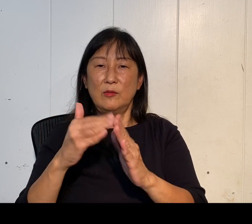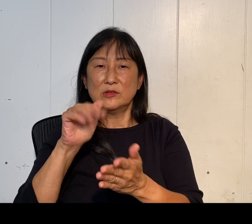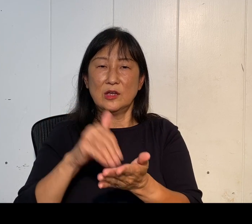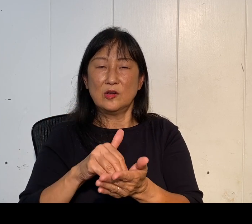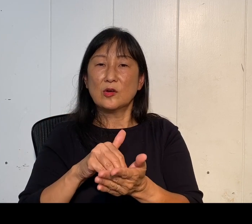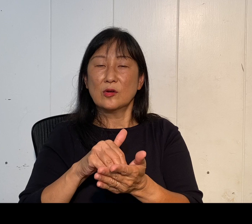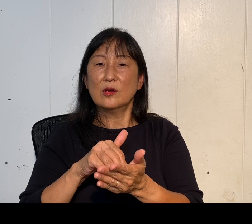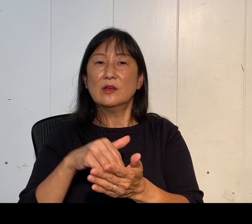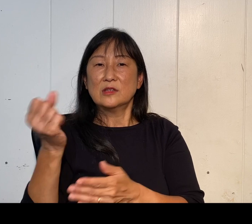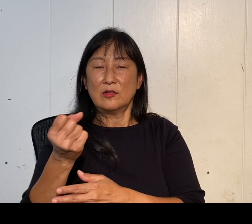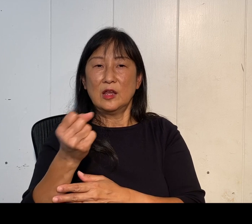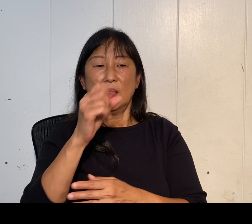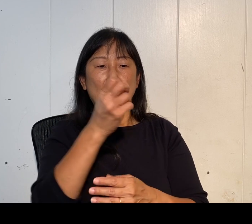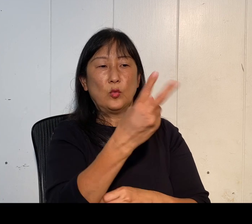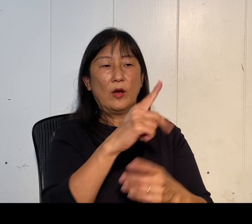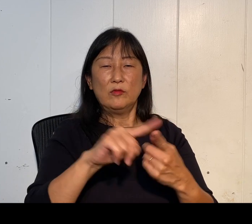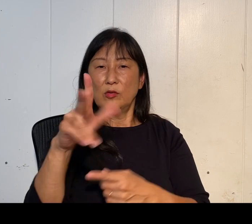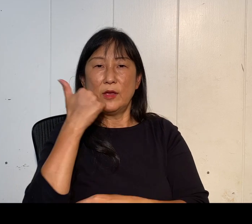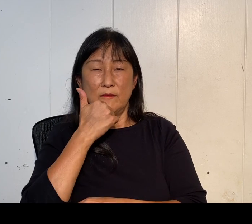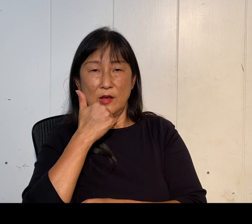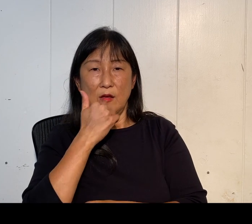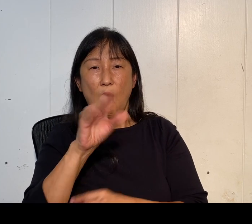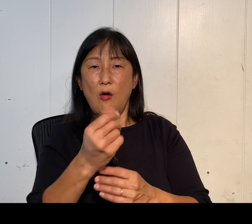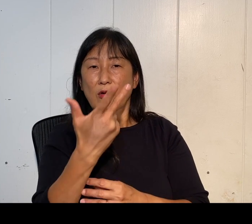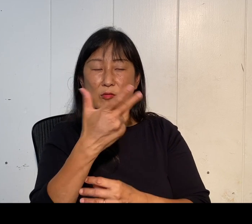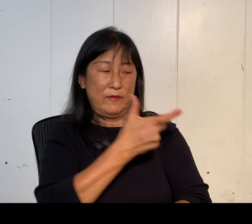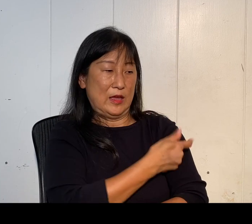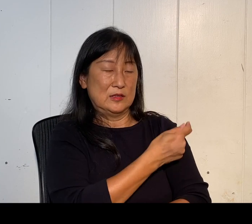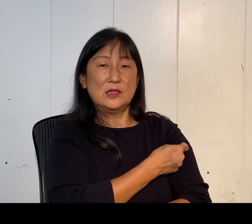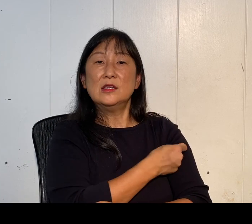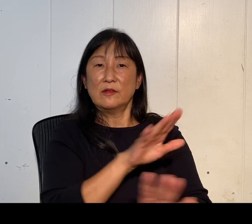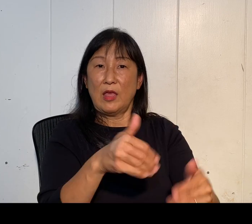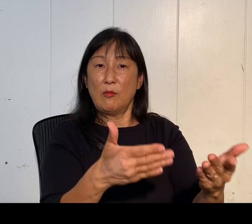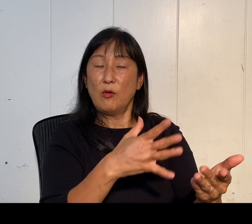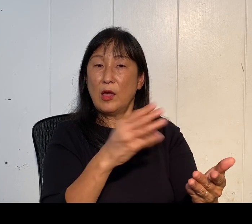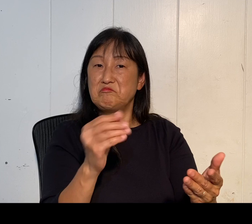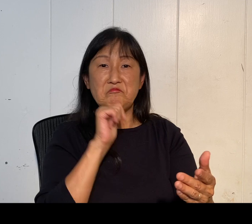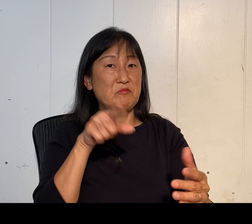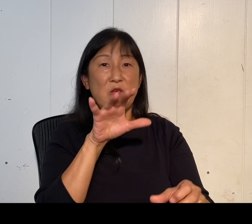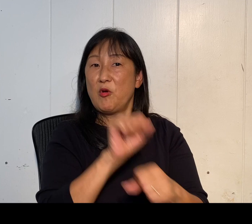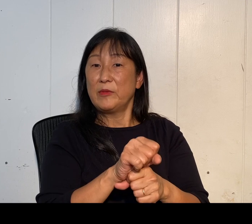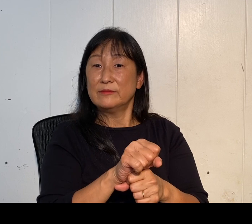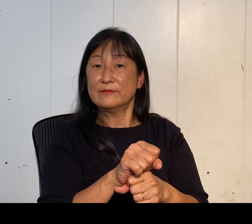Saturday, from noon to 3 each day. All three vaccines are available and no appointments are needed